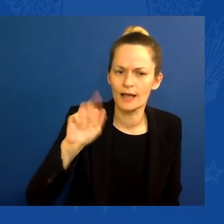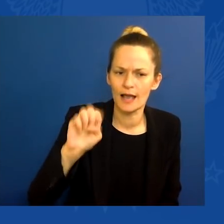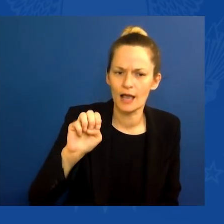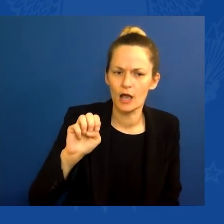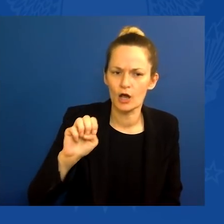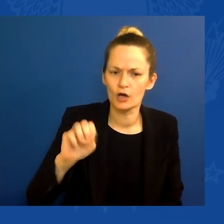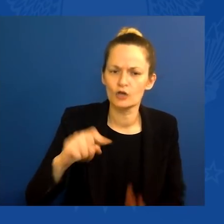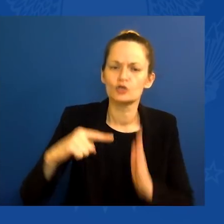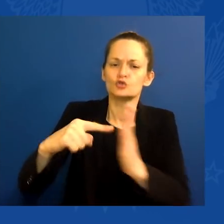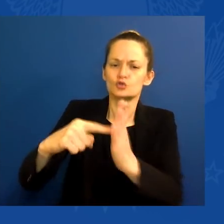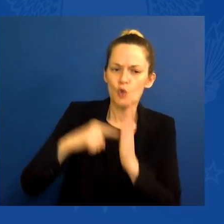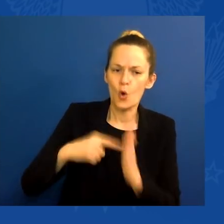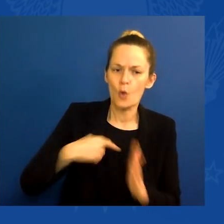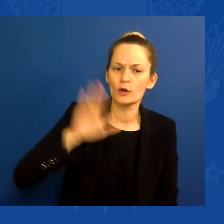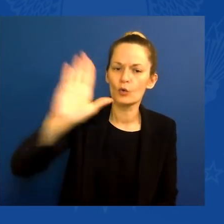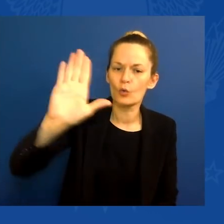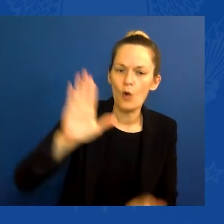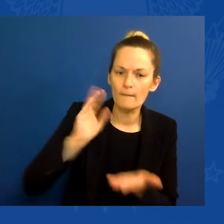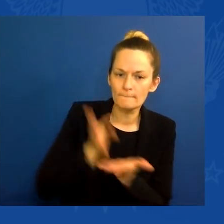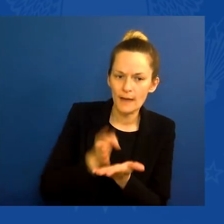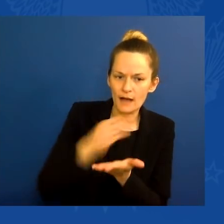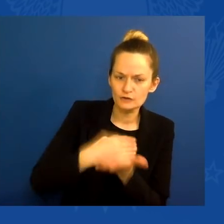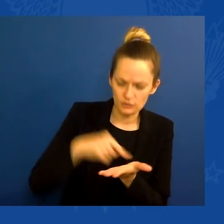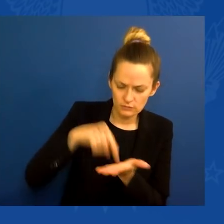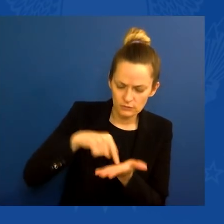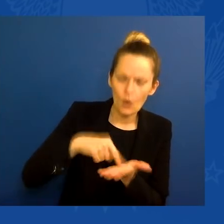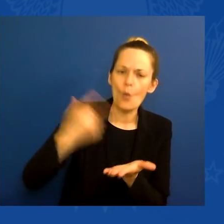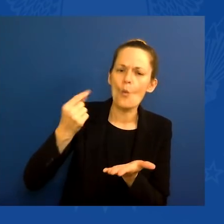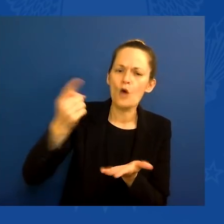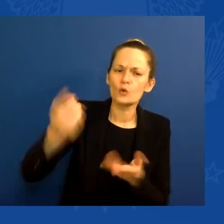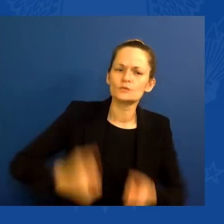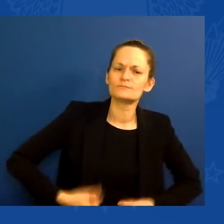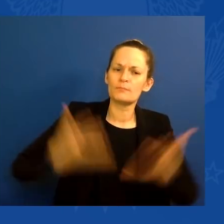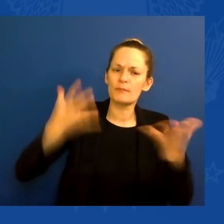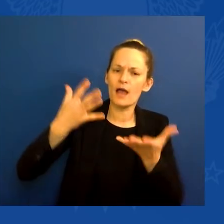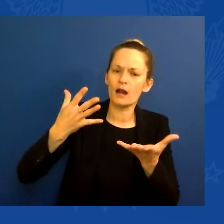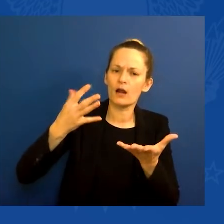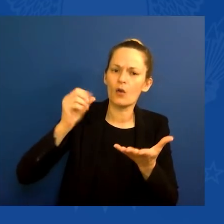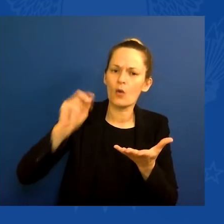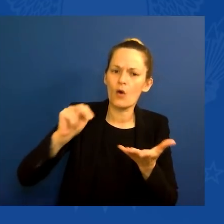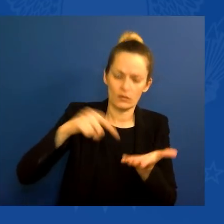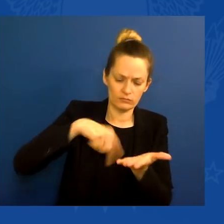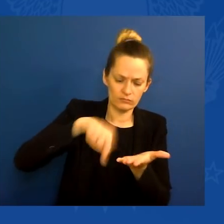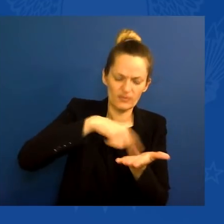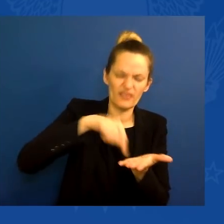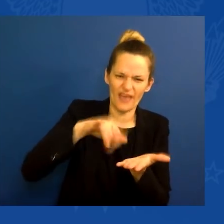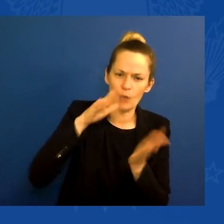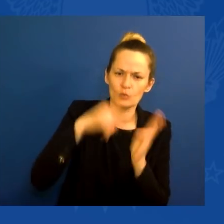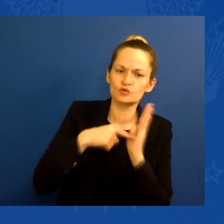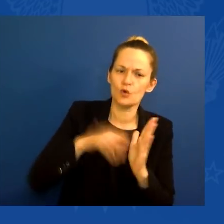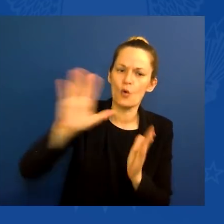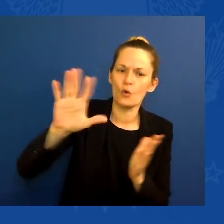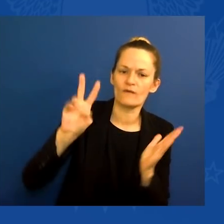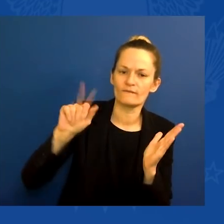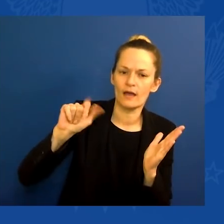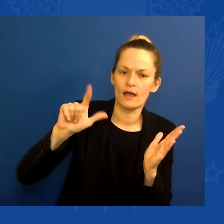Well, here's what I value. As soon as I came to office, we inherited a raging pandemic,